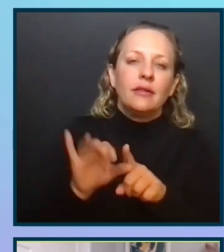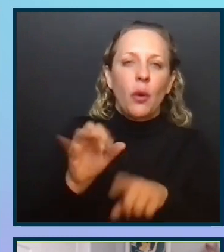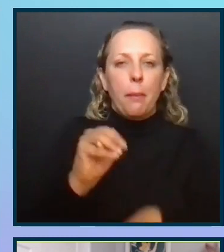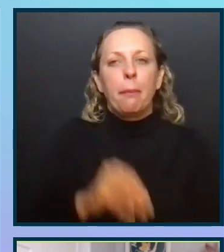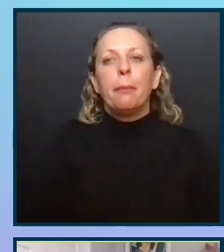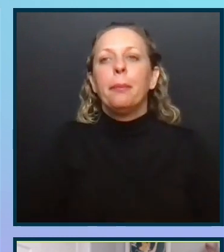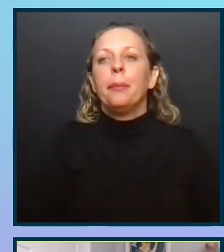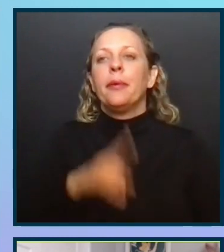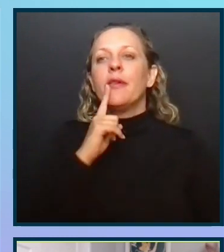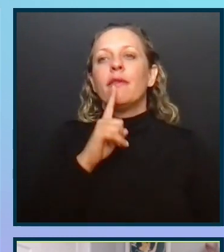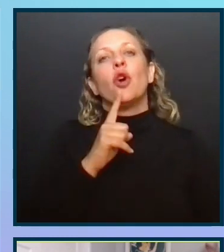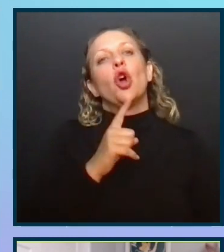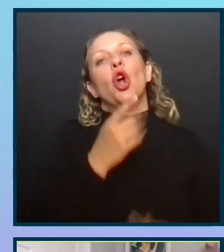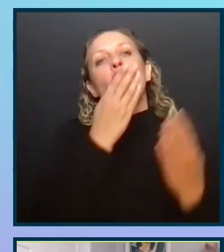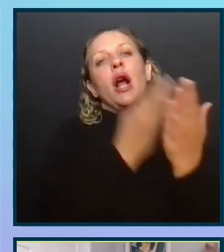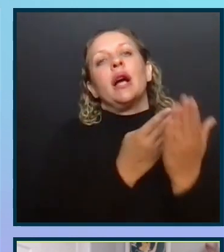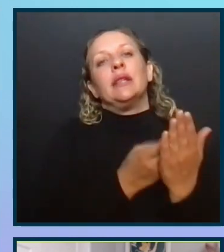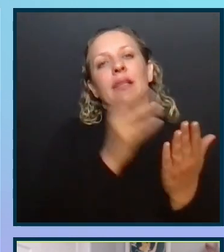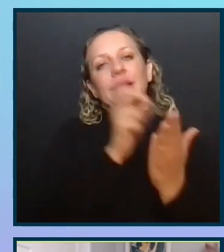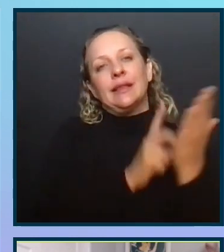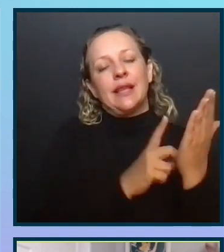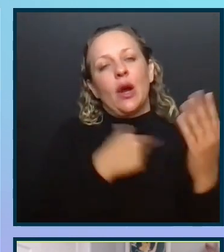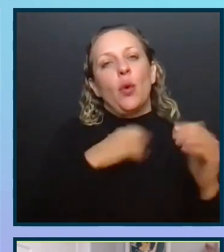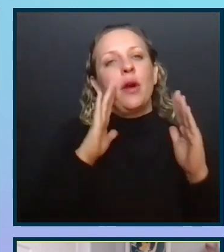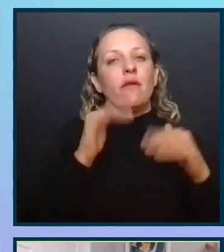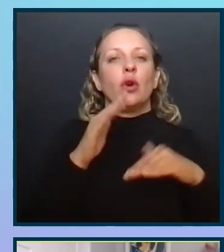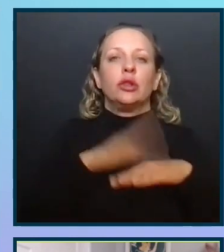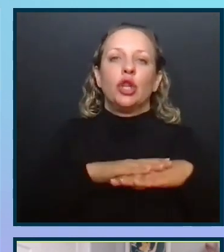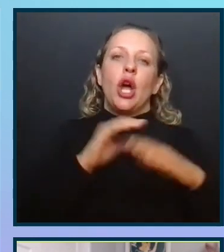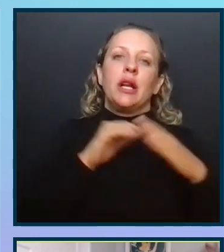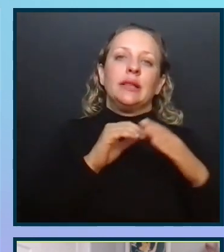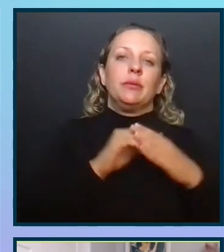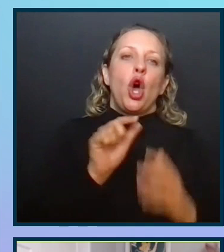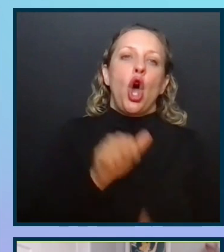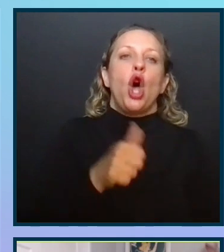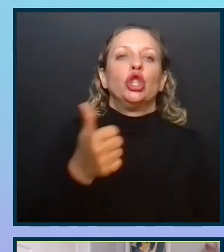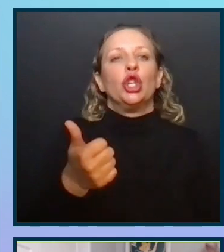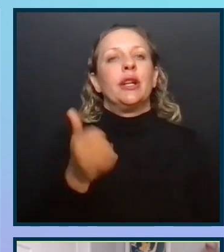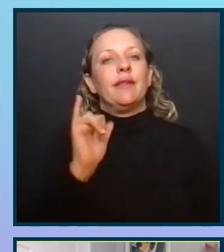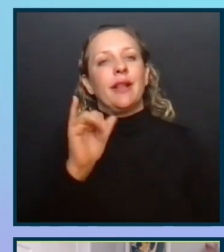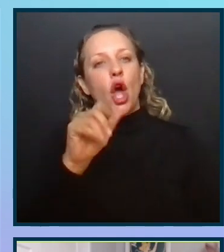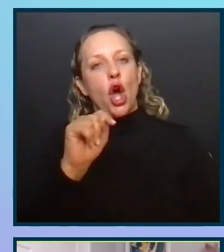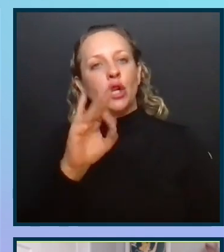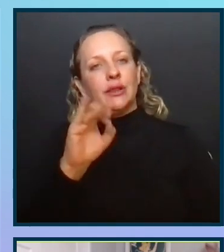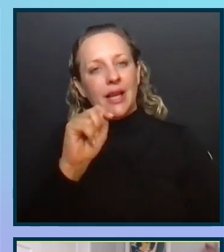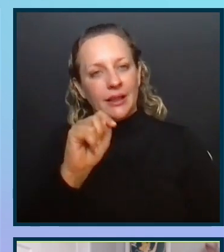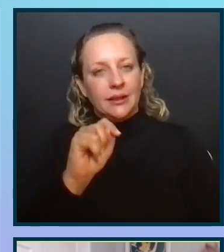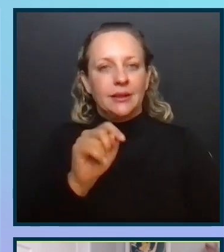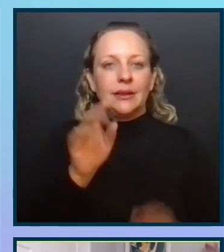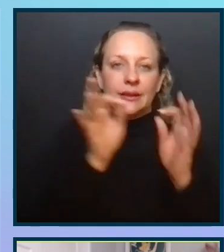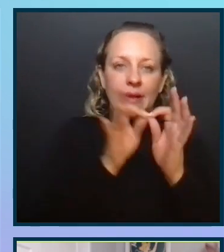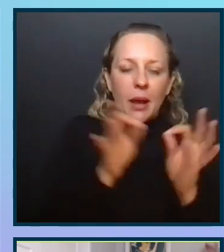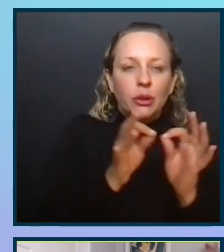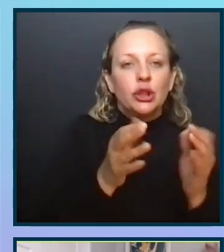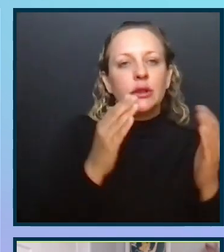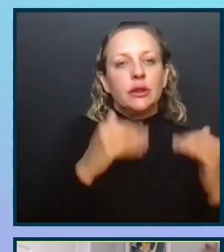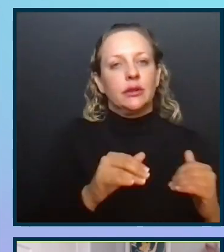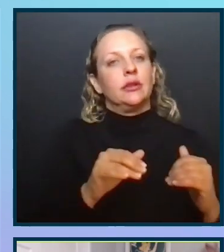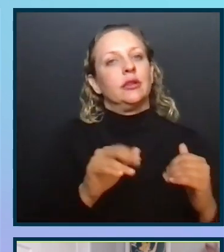For content designers, we focus on accessible alternatives like alt text, captioning, and transcripts.